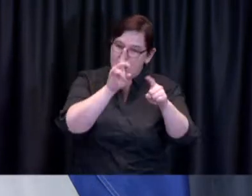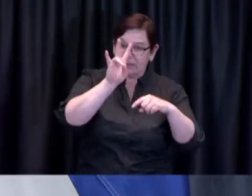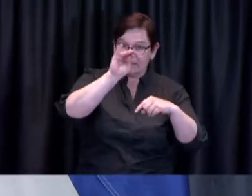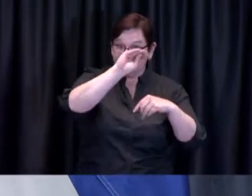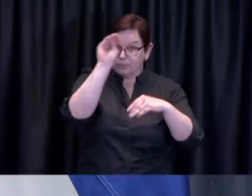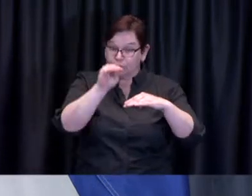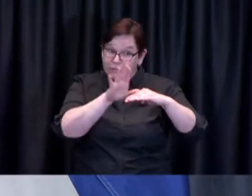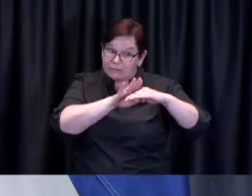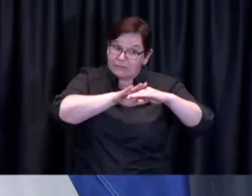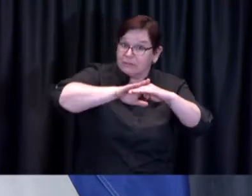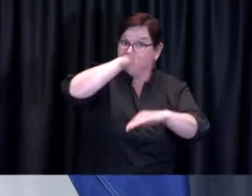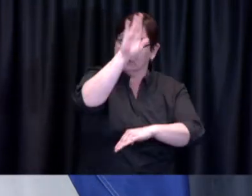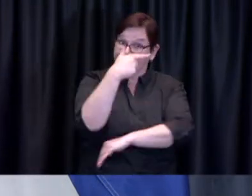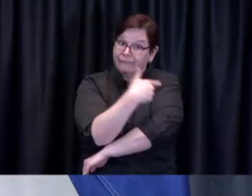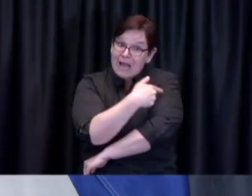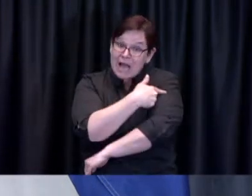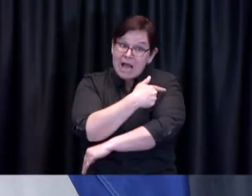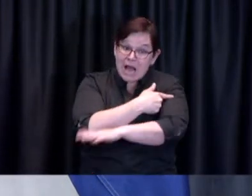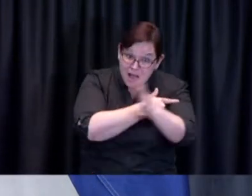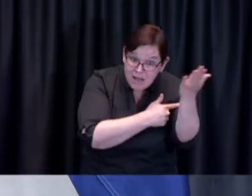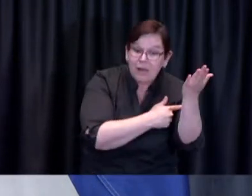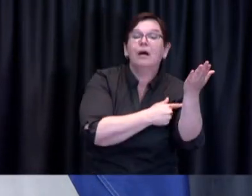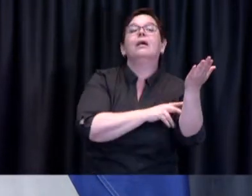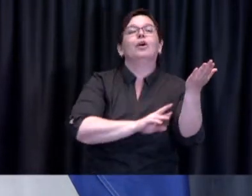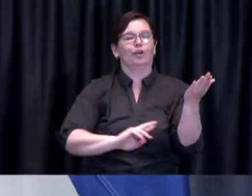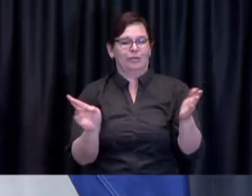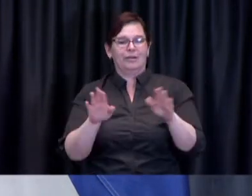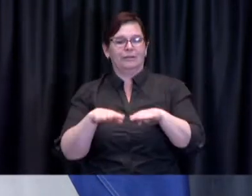Team Toronto and all of you who are part of the broader bigger team Toronto